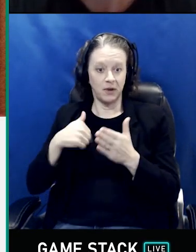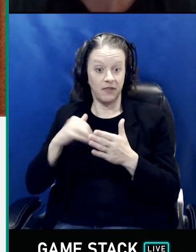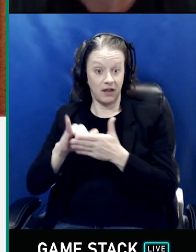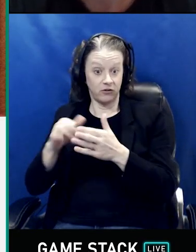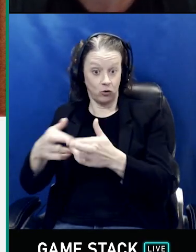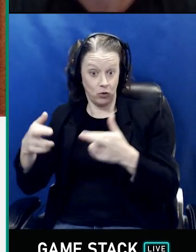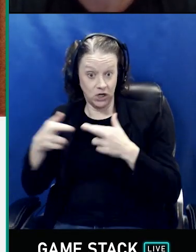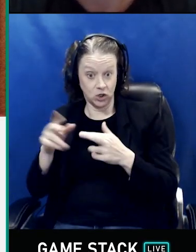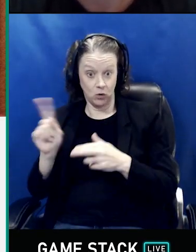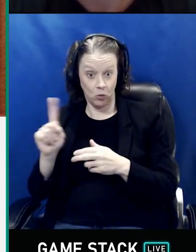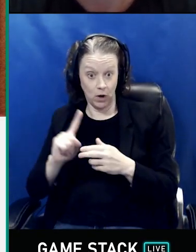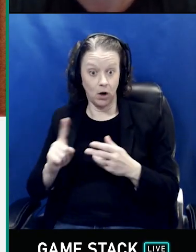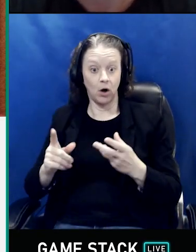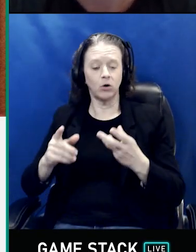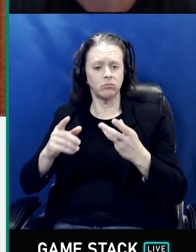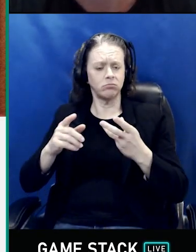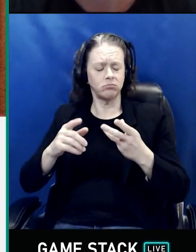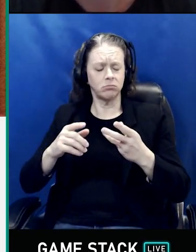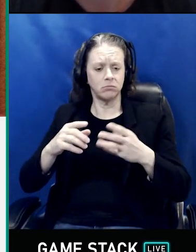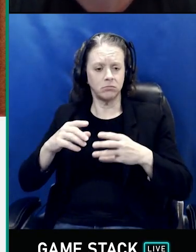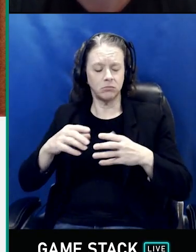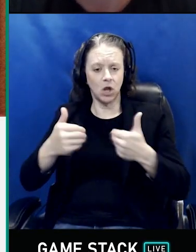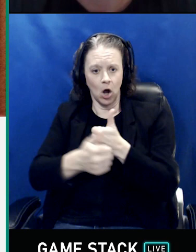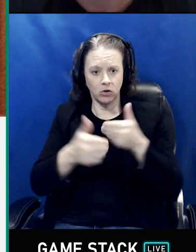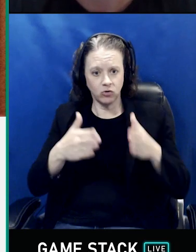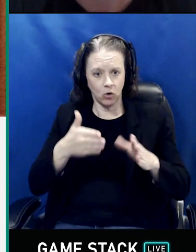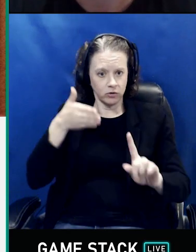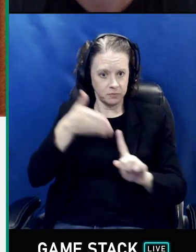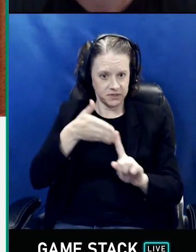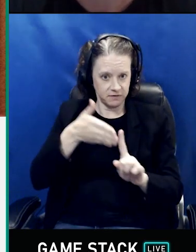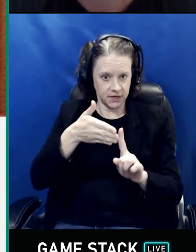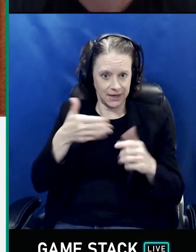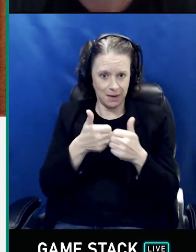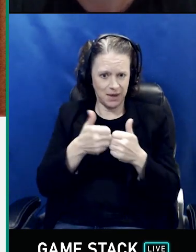Gamers are used to consuming content on their mobile devices,